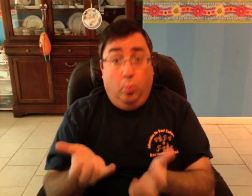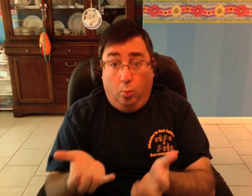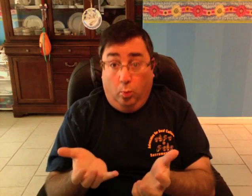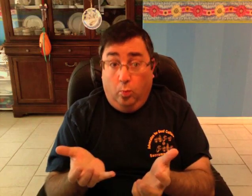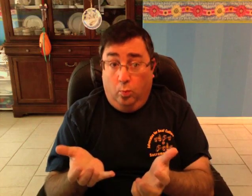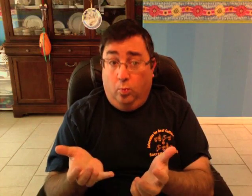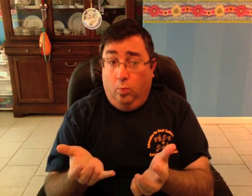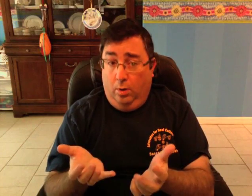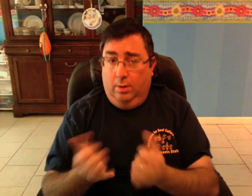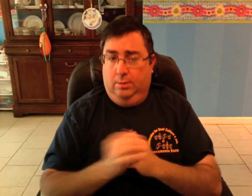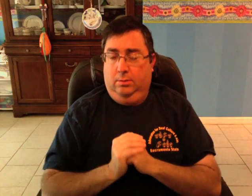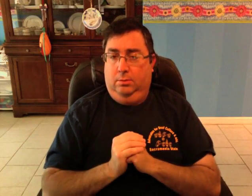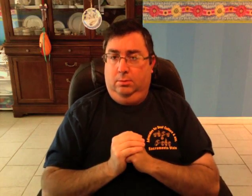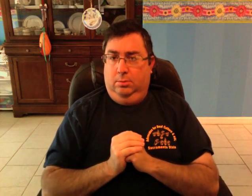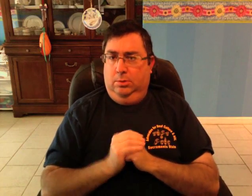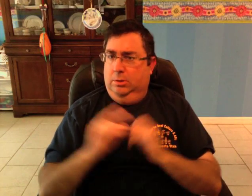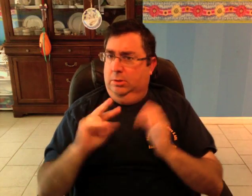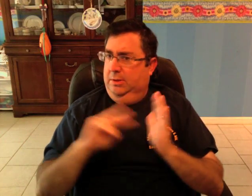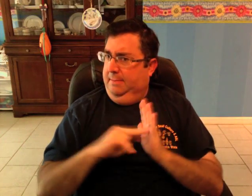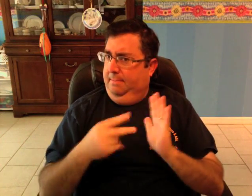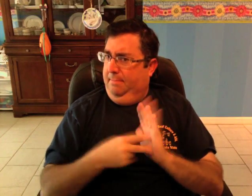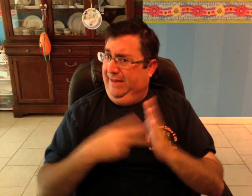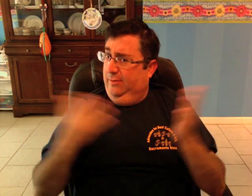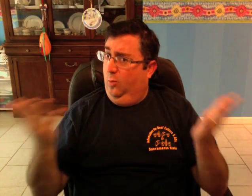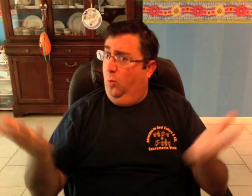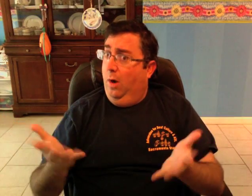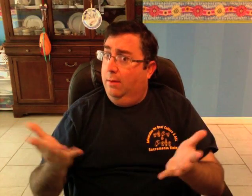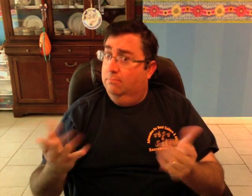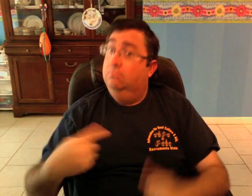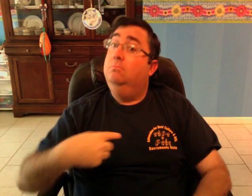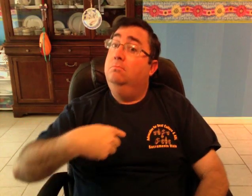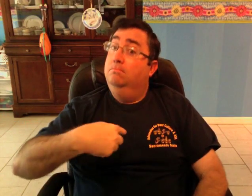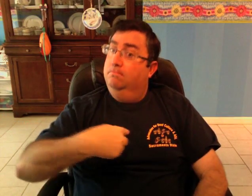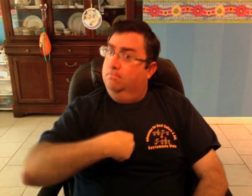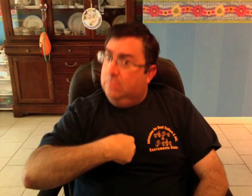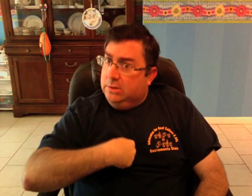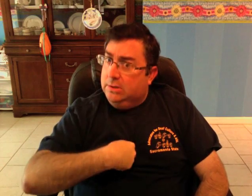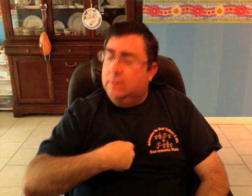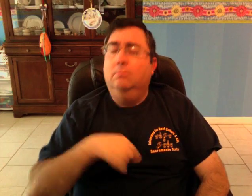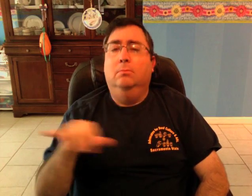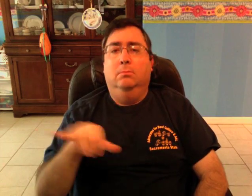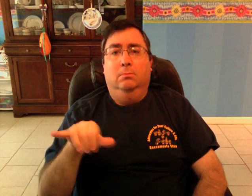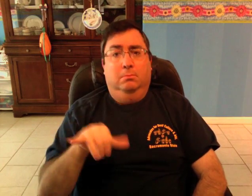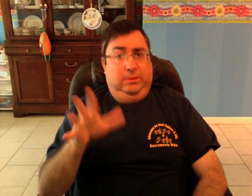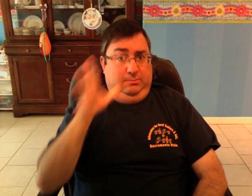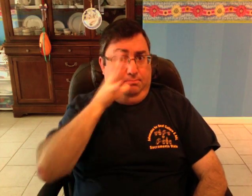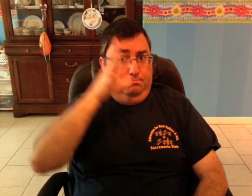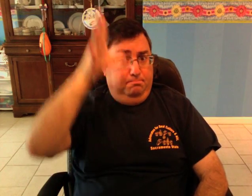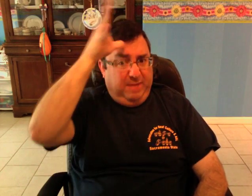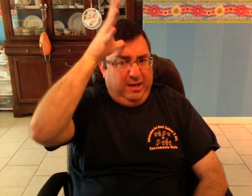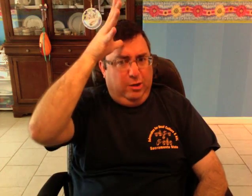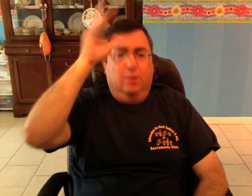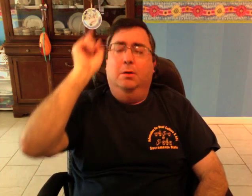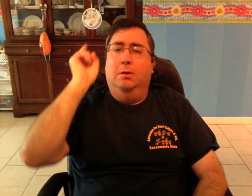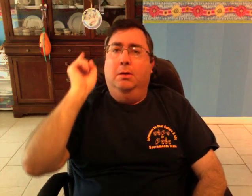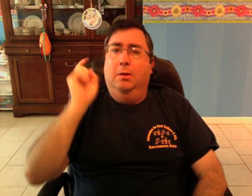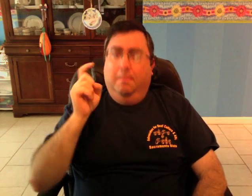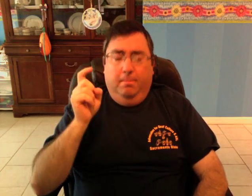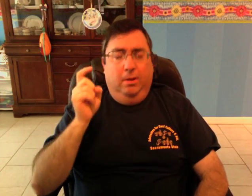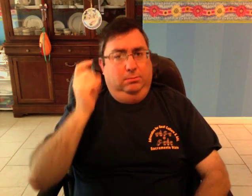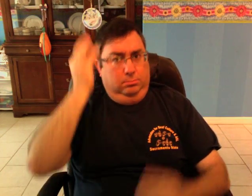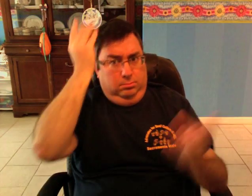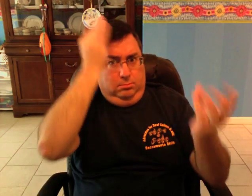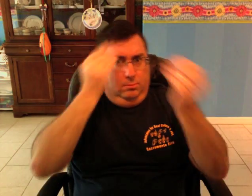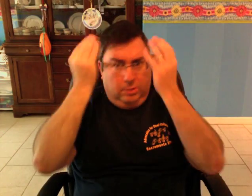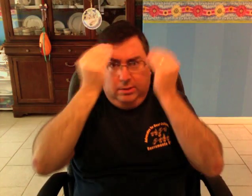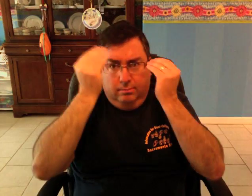That means that I, as a parent, must think about and